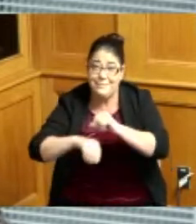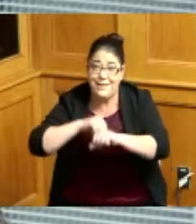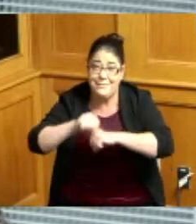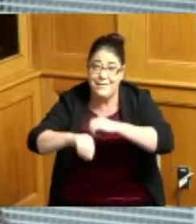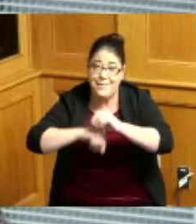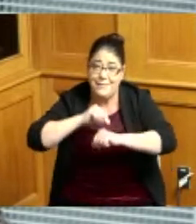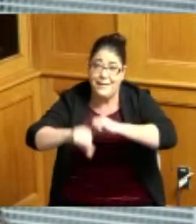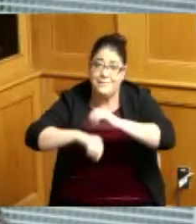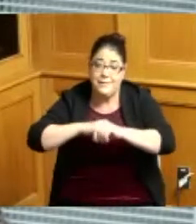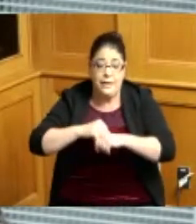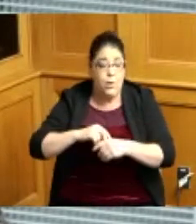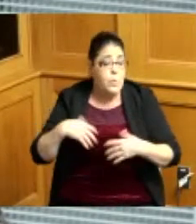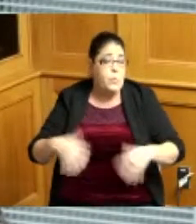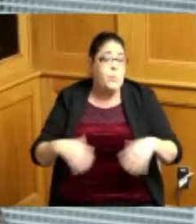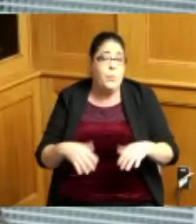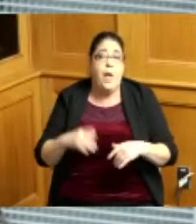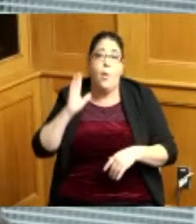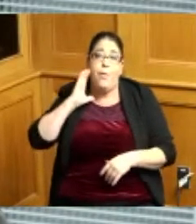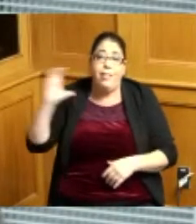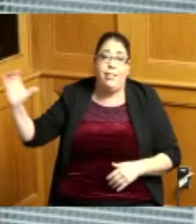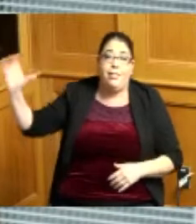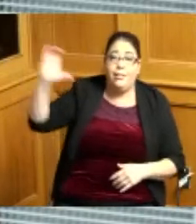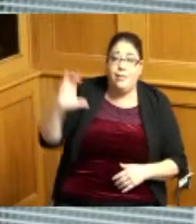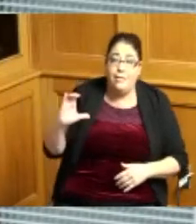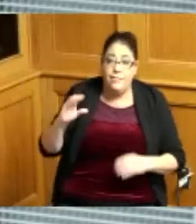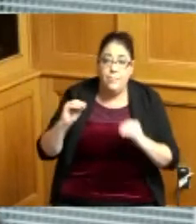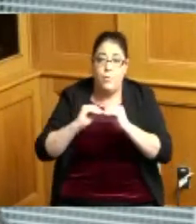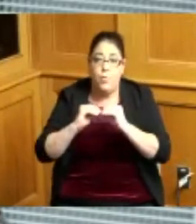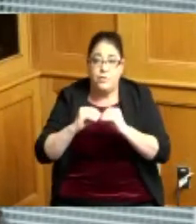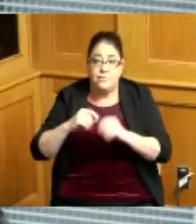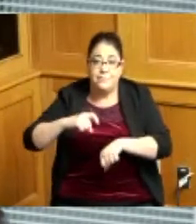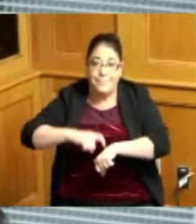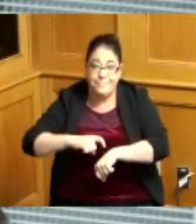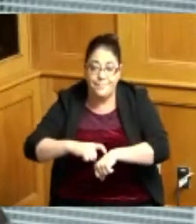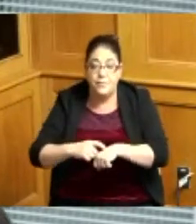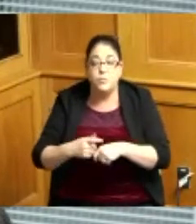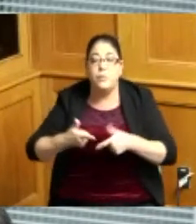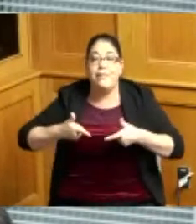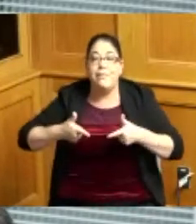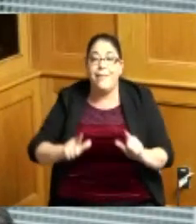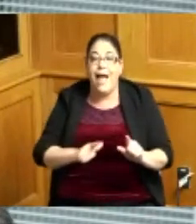give us some additional timing in terms of being able to process what we have in the pipeline